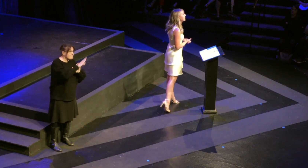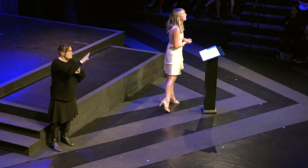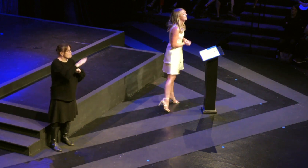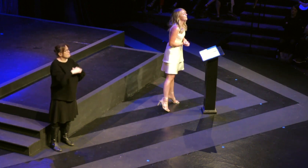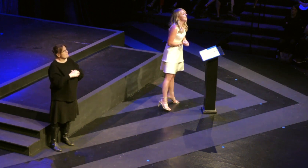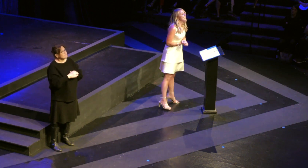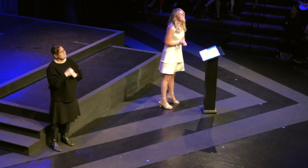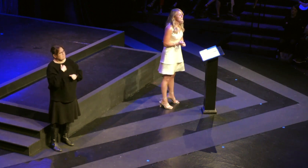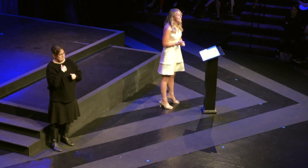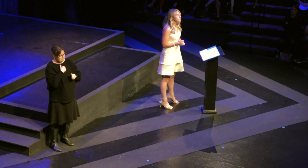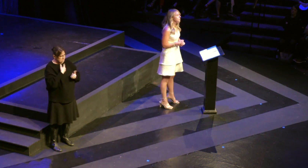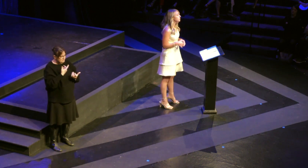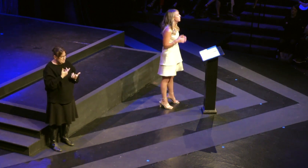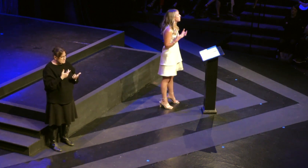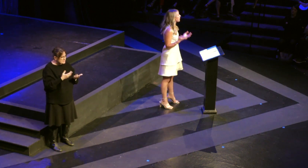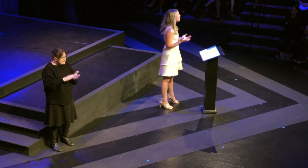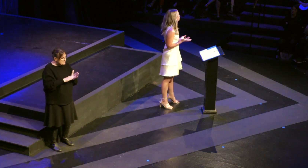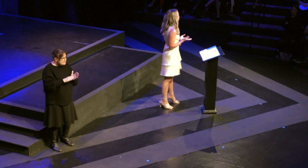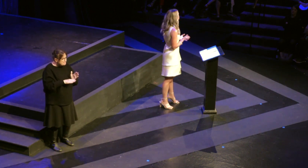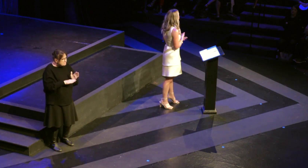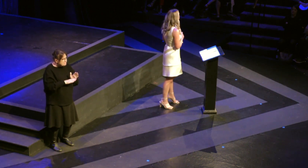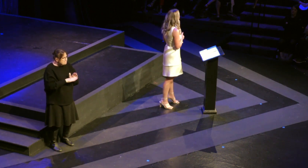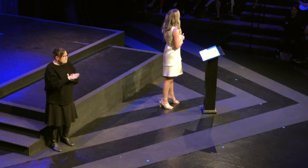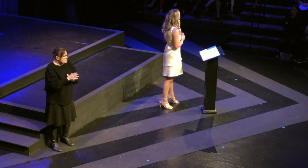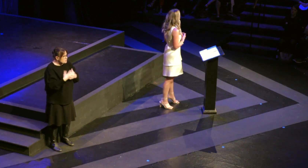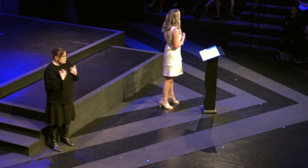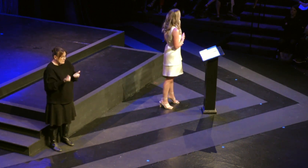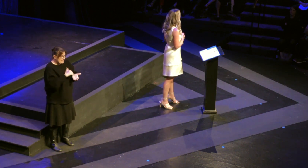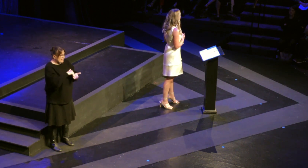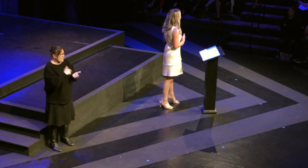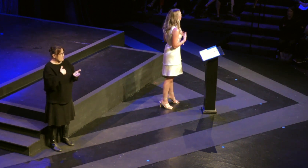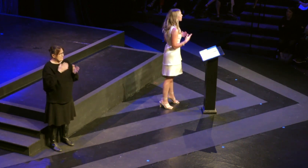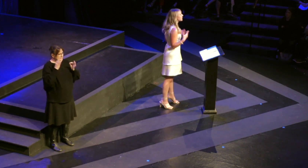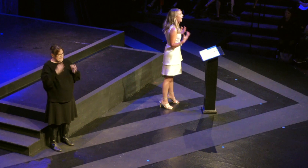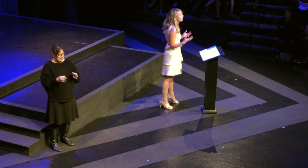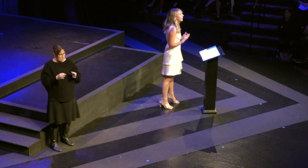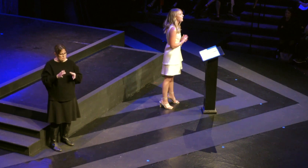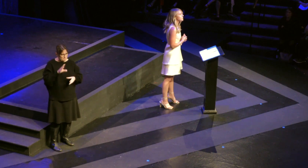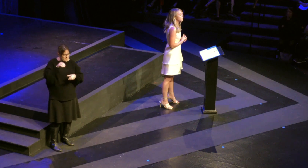my strength I decided to become a facilitator for an epilepsy support group. I wanted to advocate